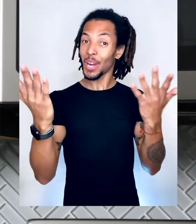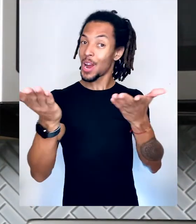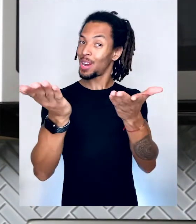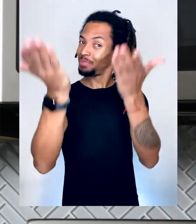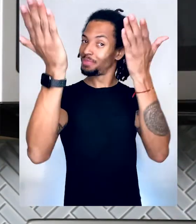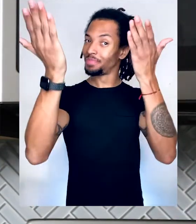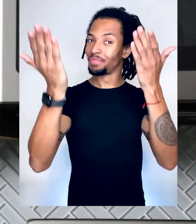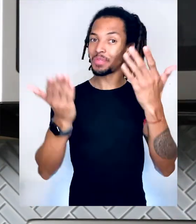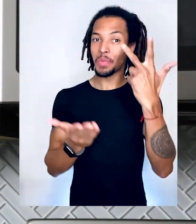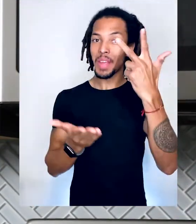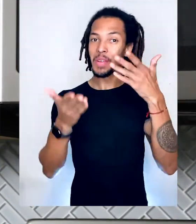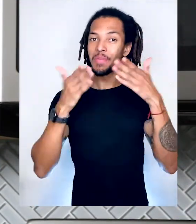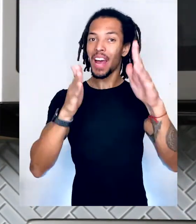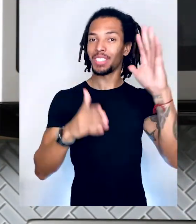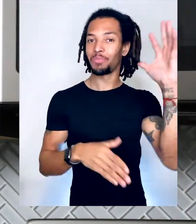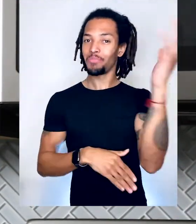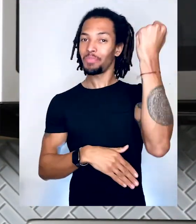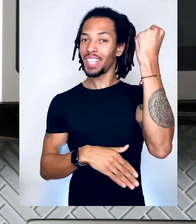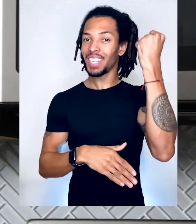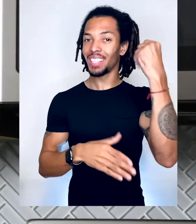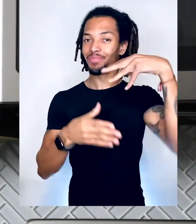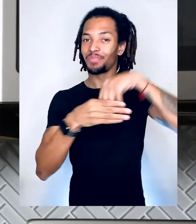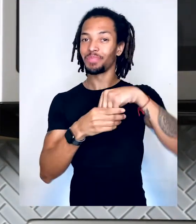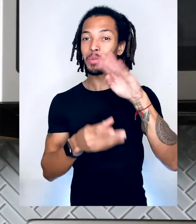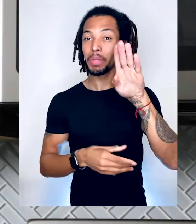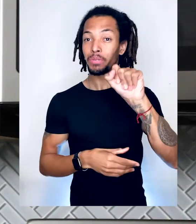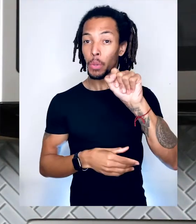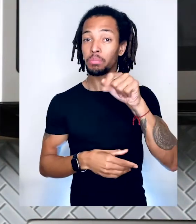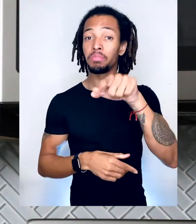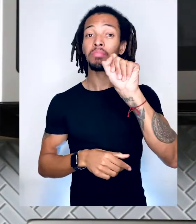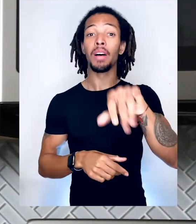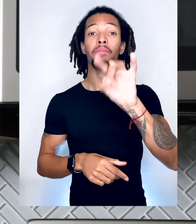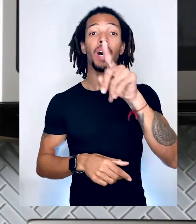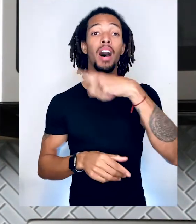And there you have it. Three ways to win with Brussels sprouts. You can find these recipes and